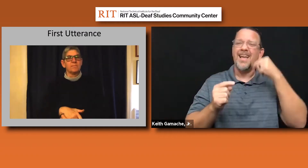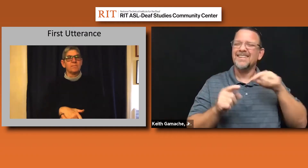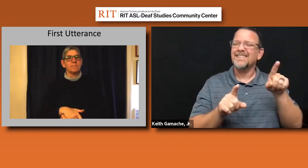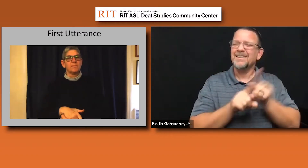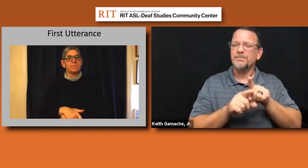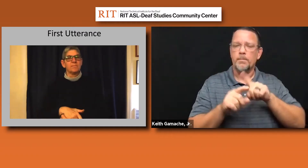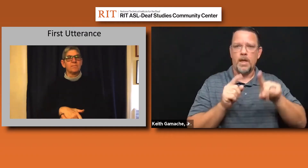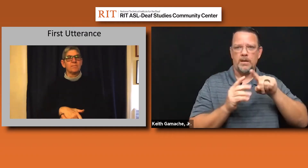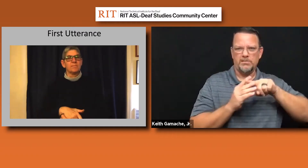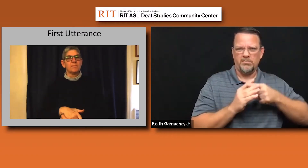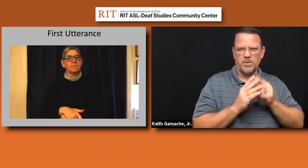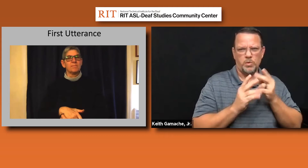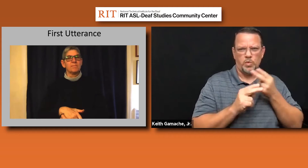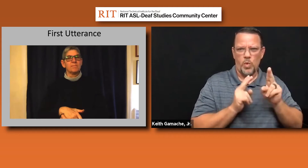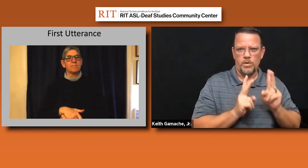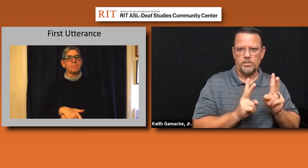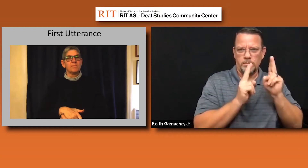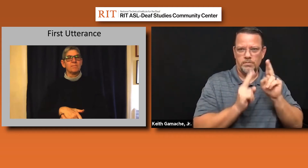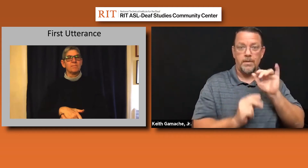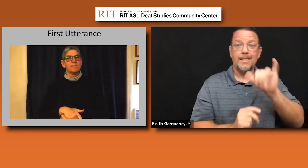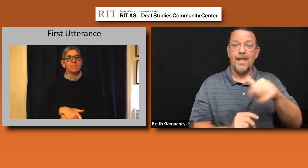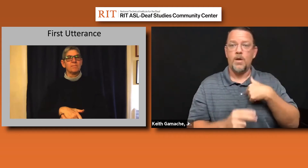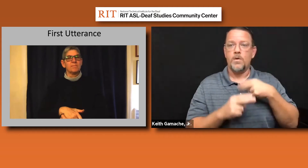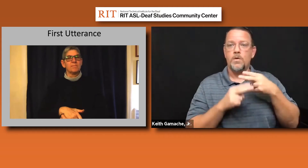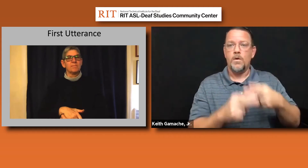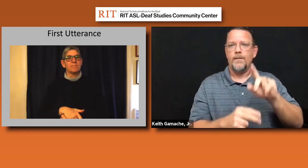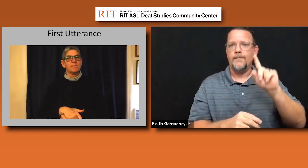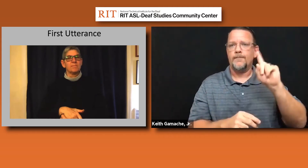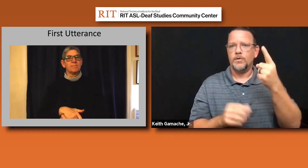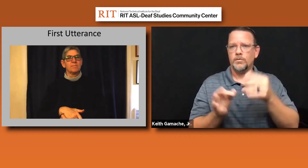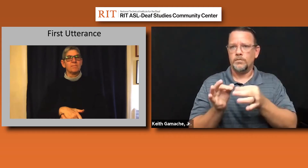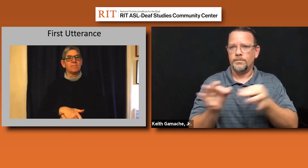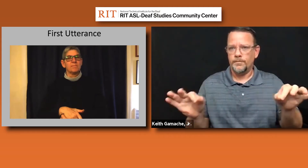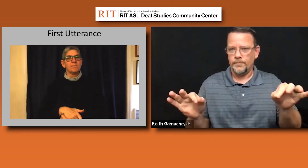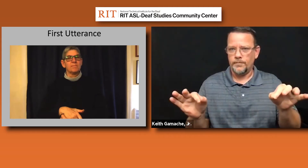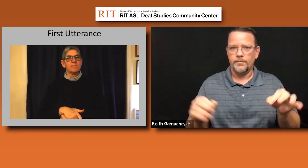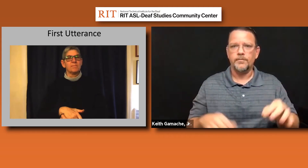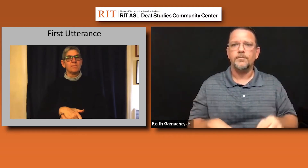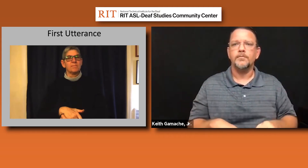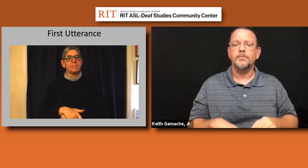And so, again, I'm breaking this same video up into a first utterance.